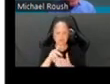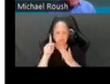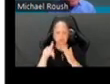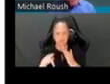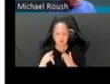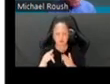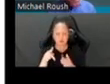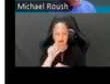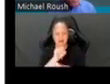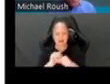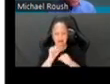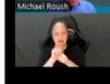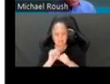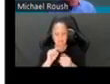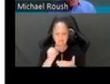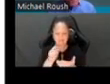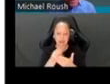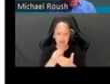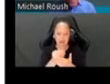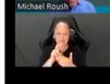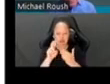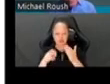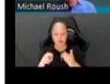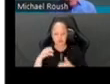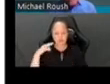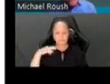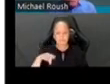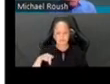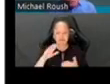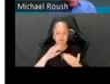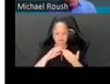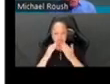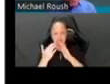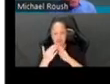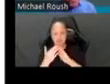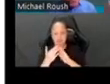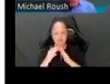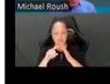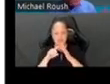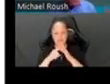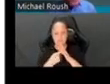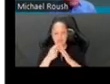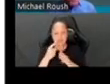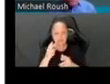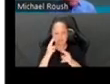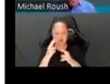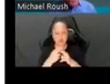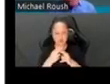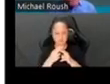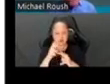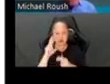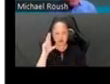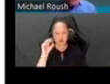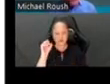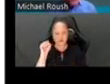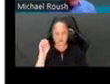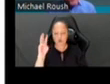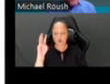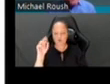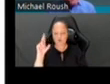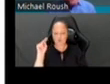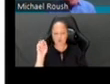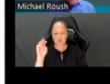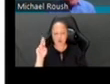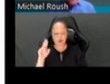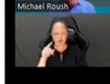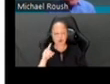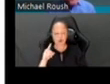outcomes and benefit. Secure your financial future